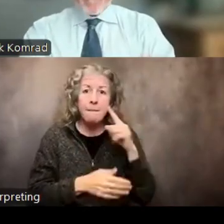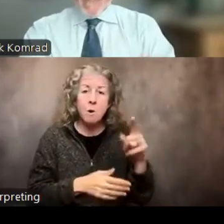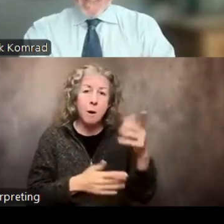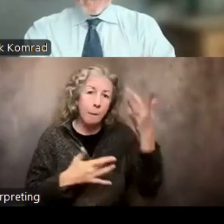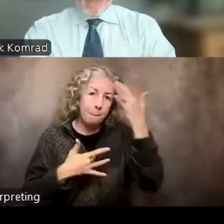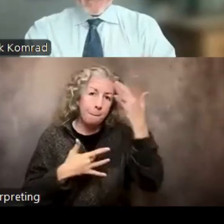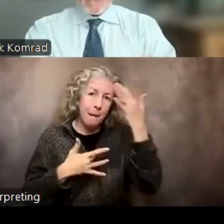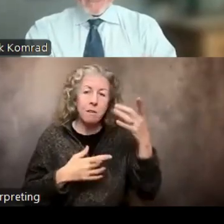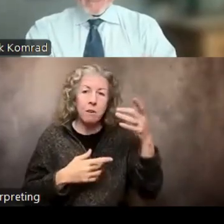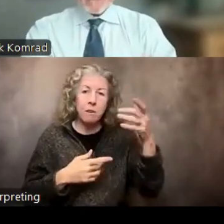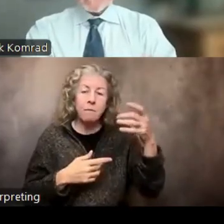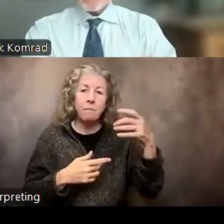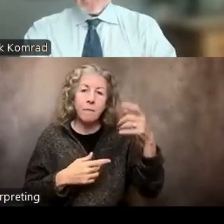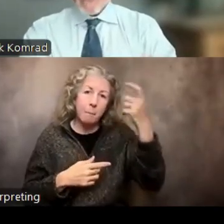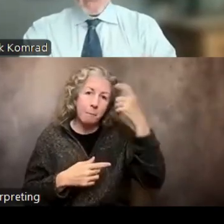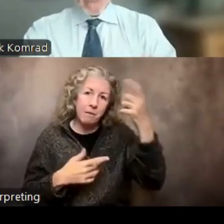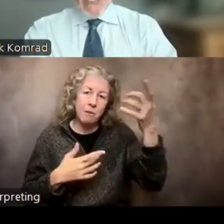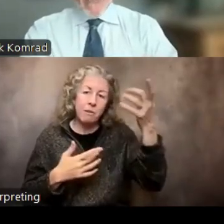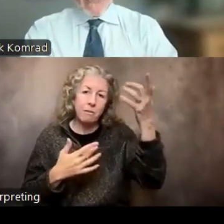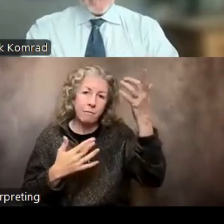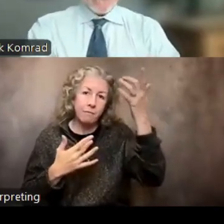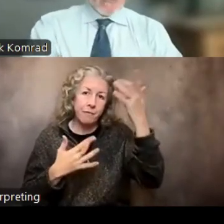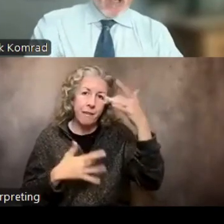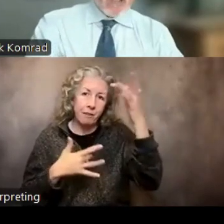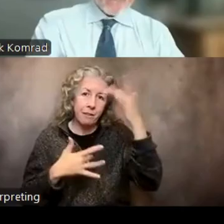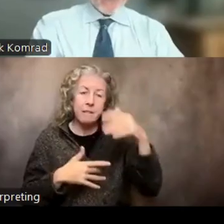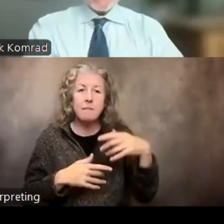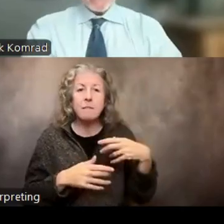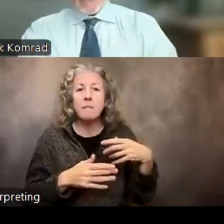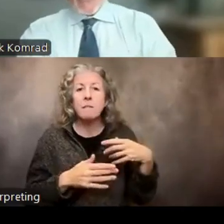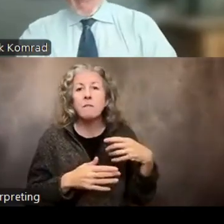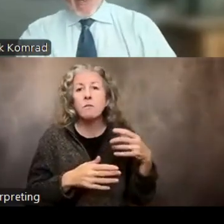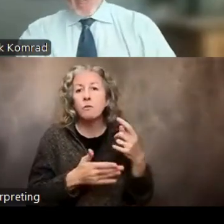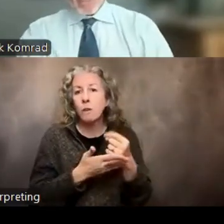behavioral health conditions is much higher among those who are